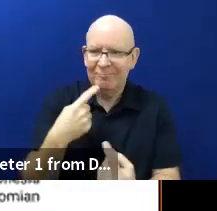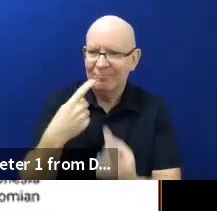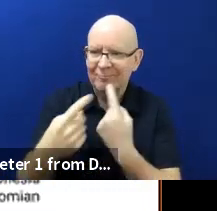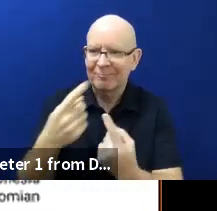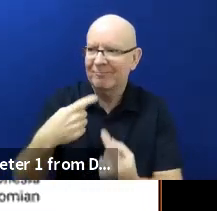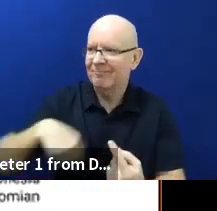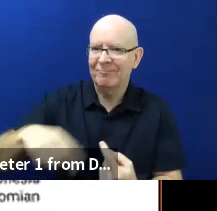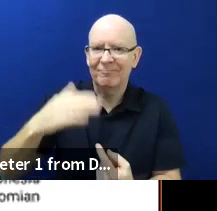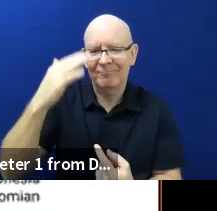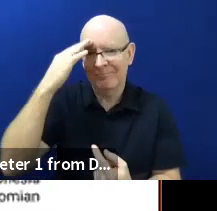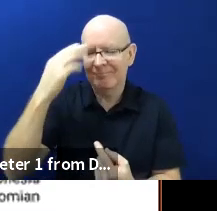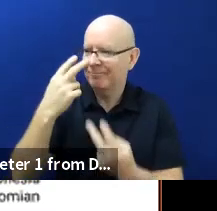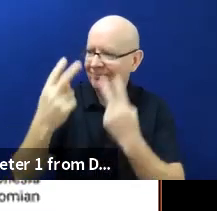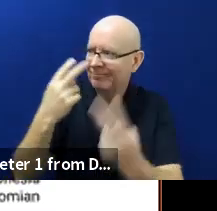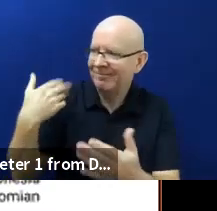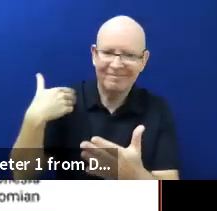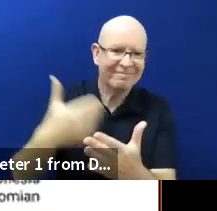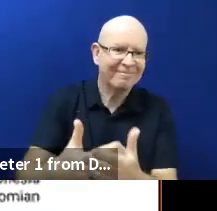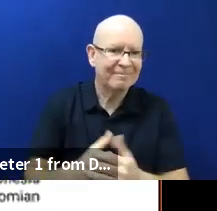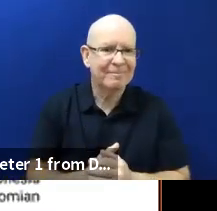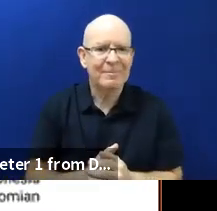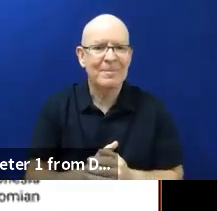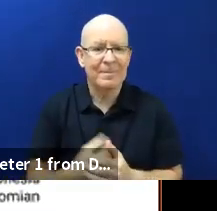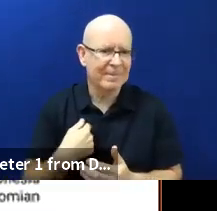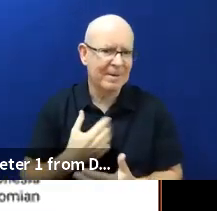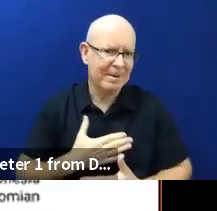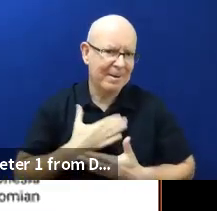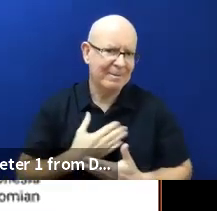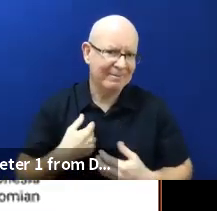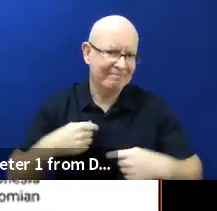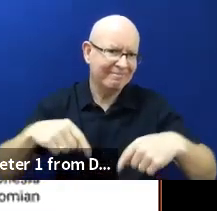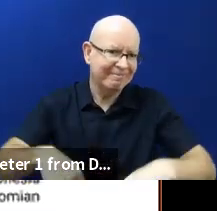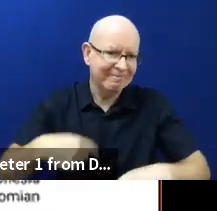on supporting our counterparts in the government of Indonesia with the design of fiscal policy on